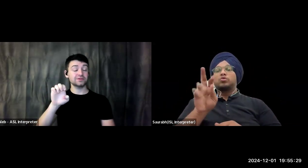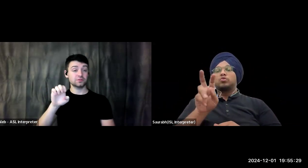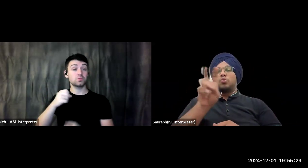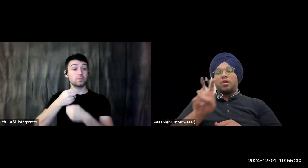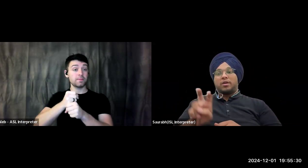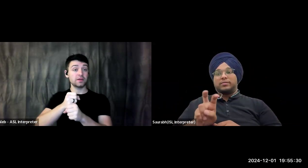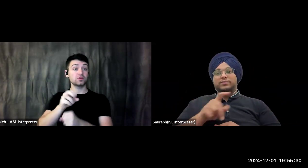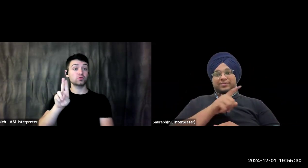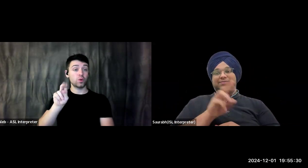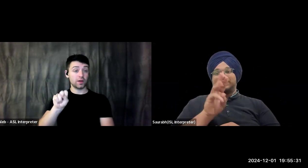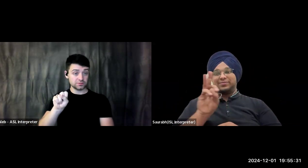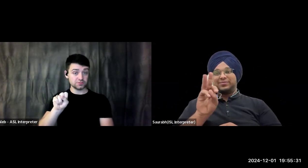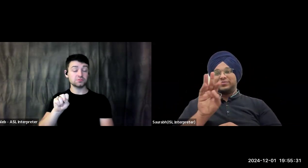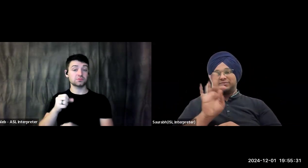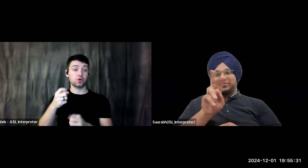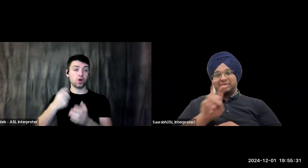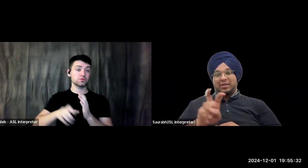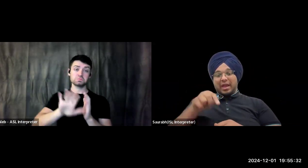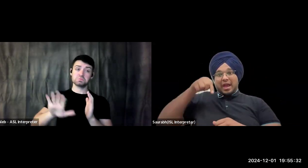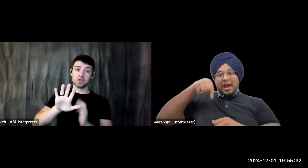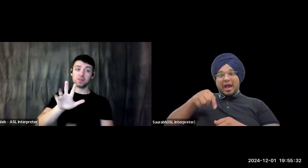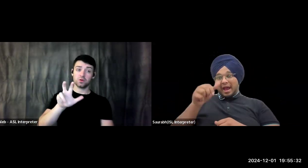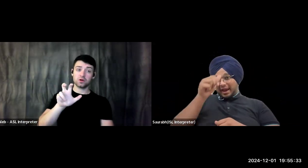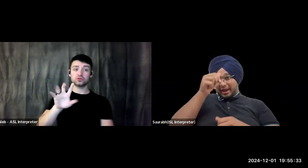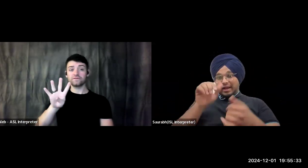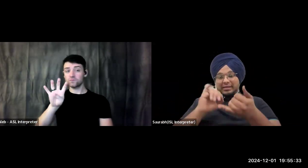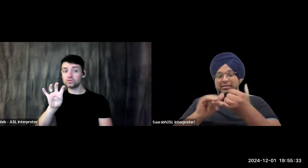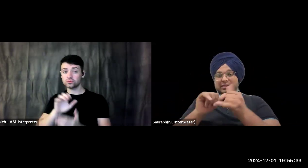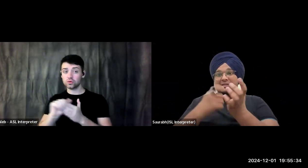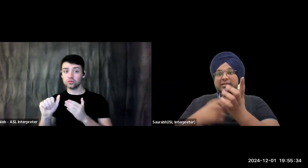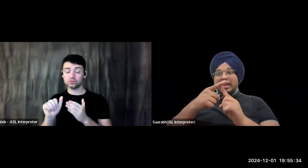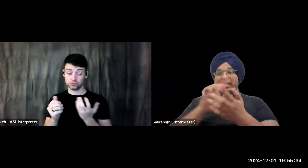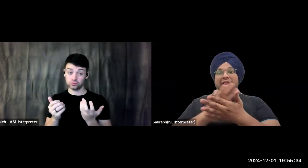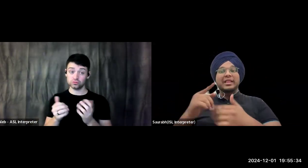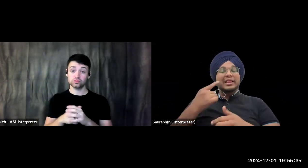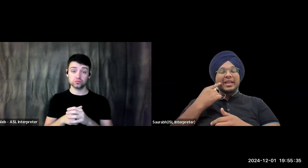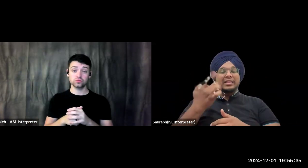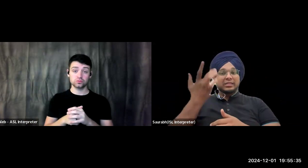Okay, but our Saarthi smart cane, we are just…